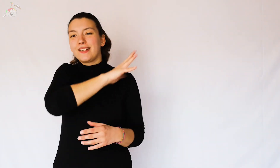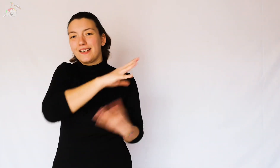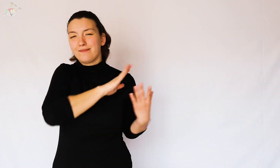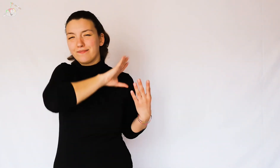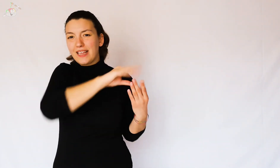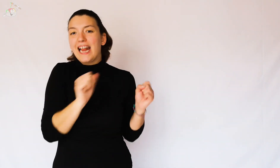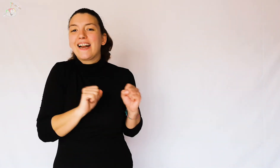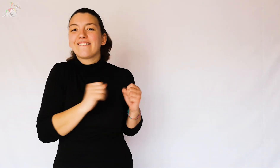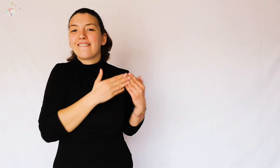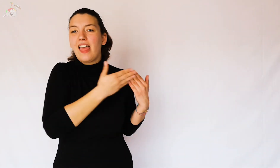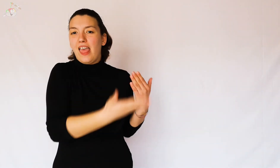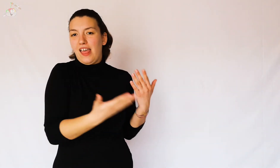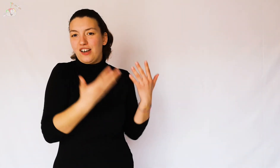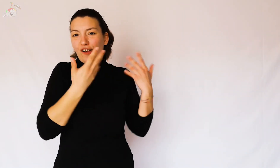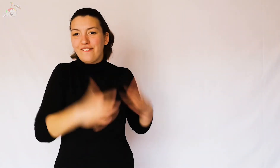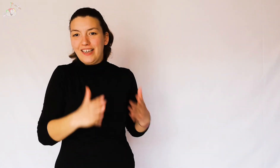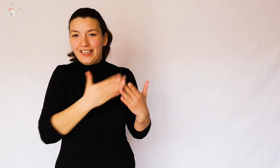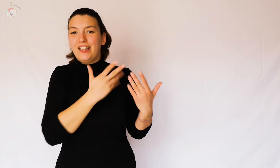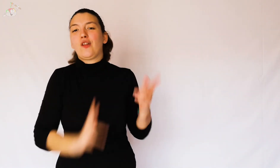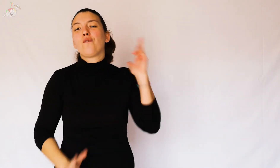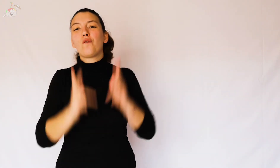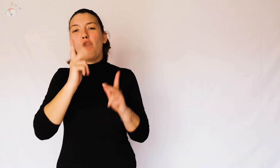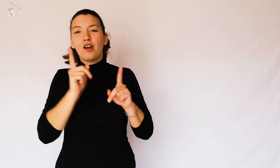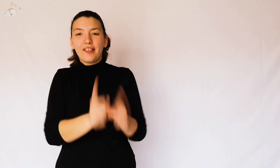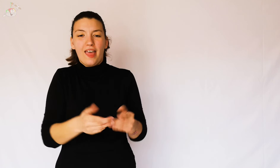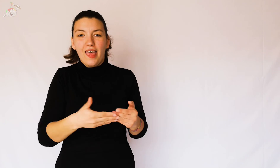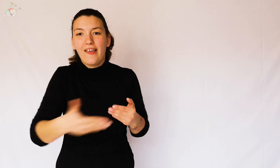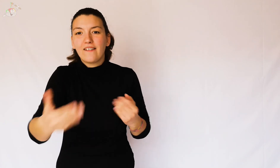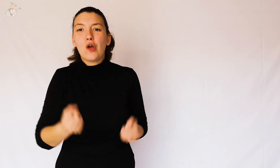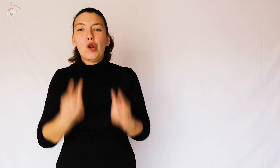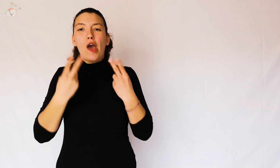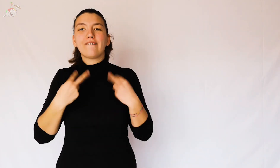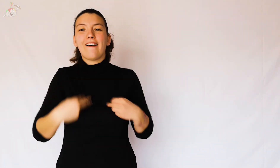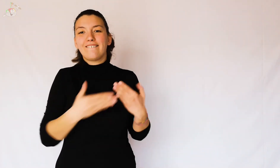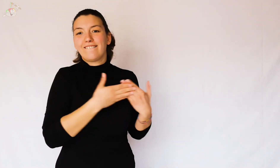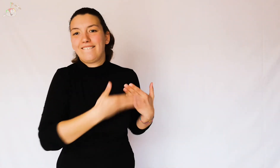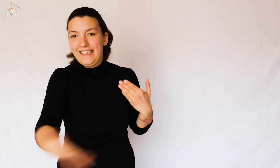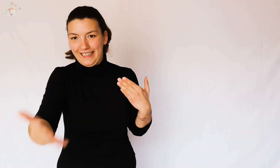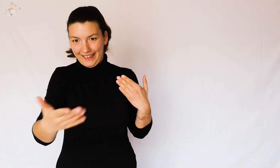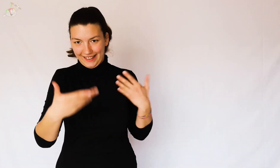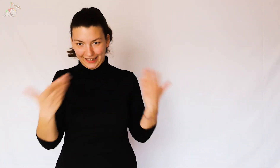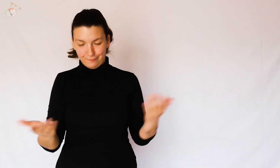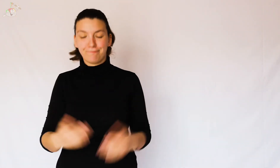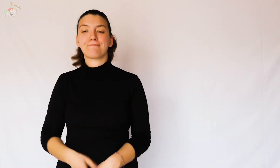The fire inaugurates the new life after the end of winter.